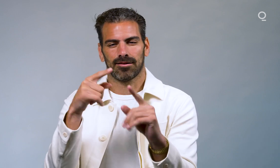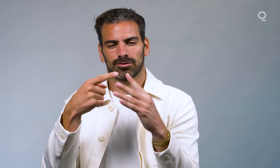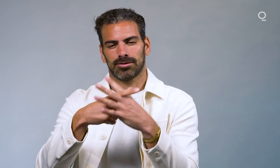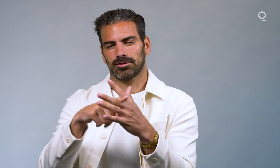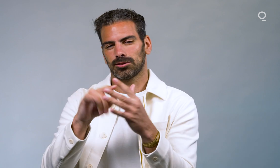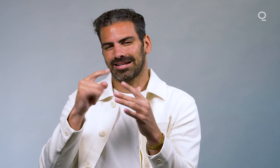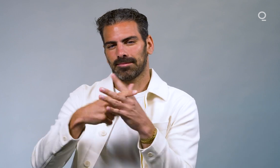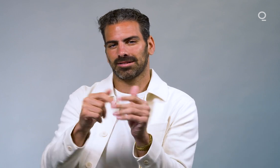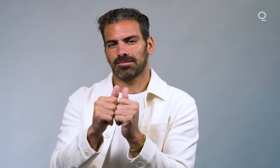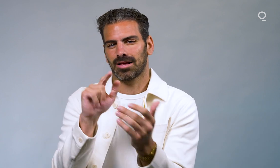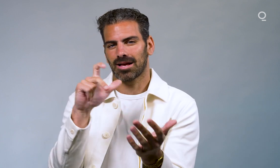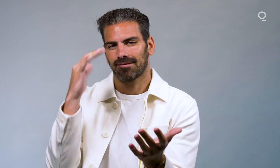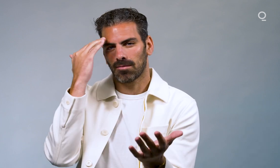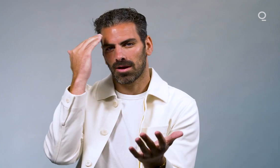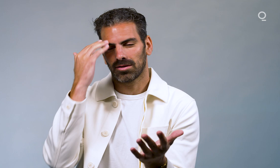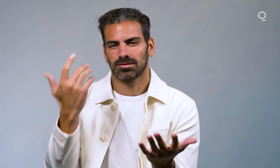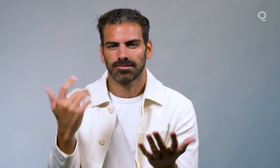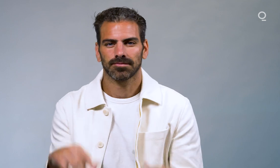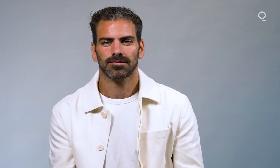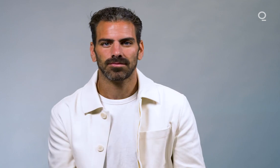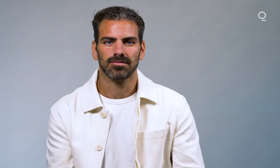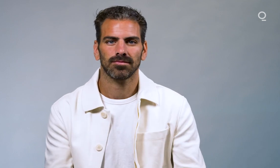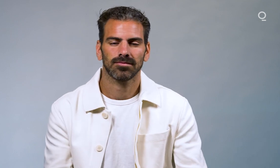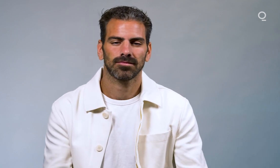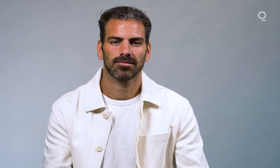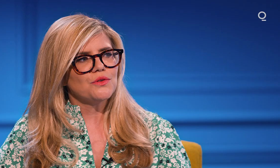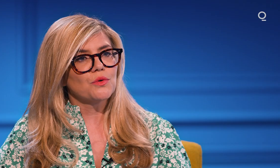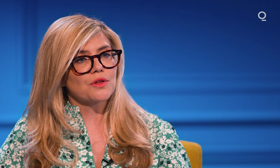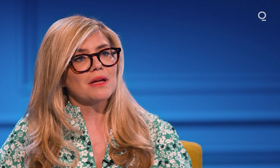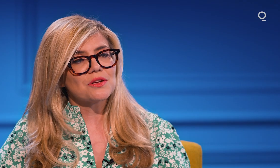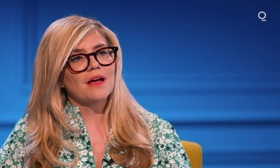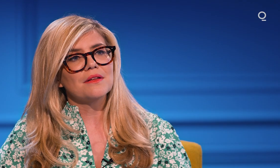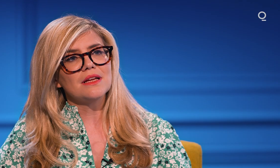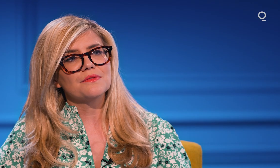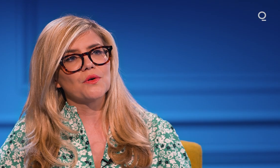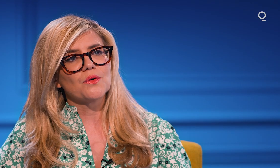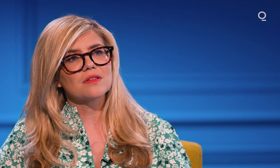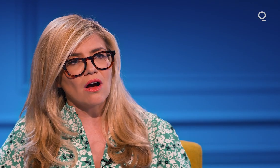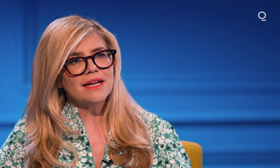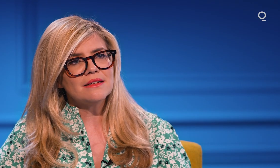I think essentially that really starts with a lack of awareness. You also mentioned there the need for sign